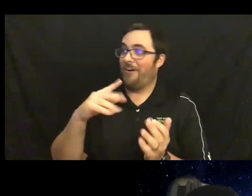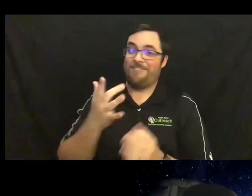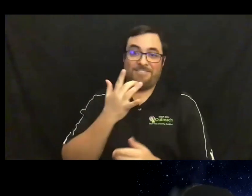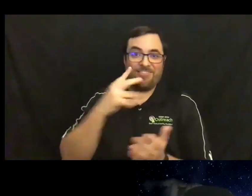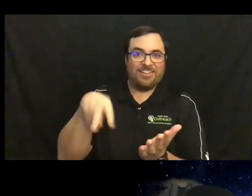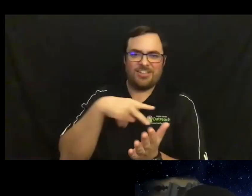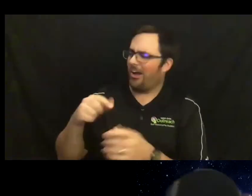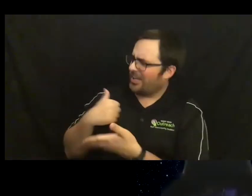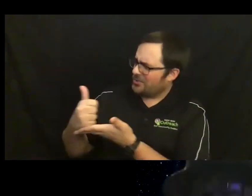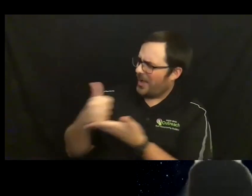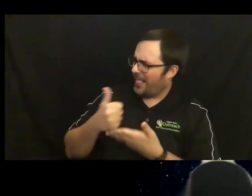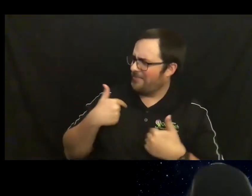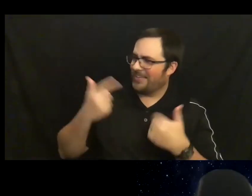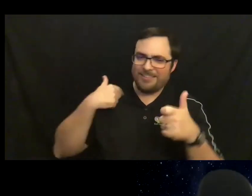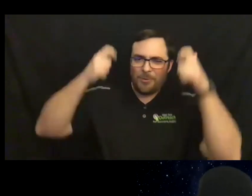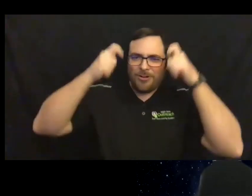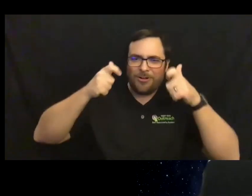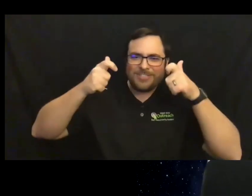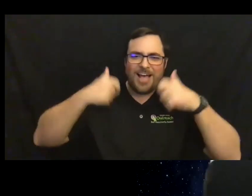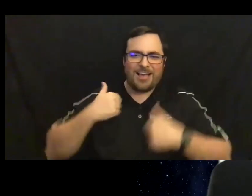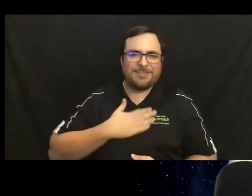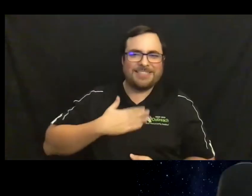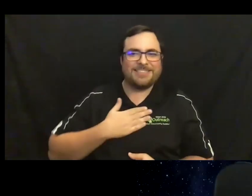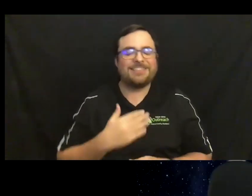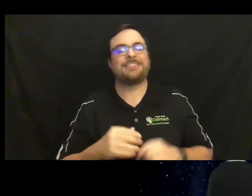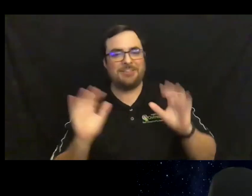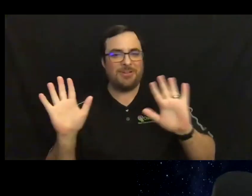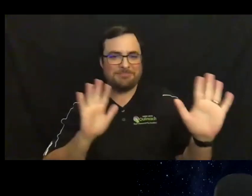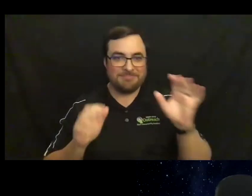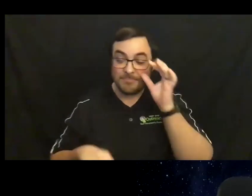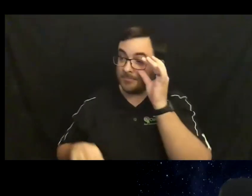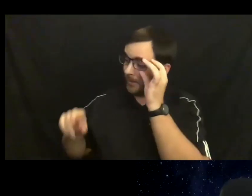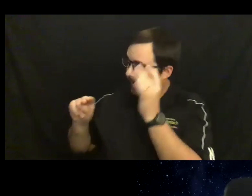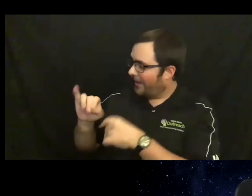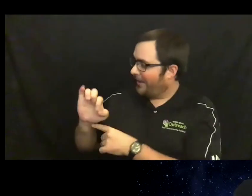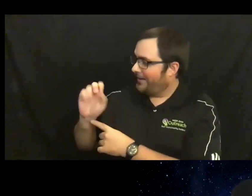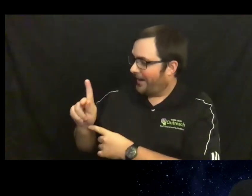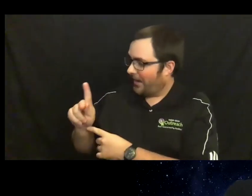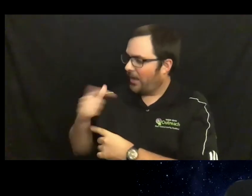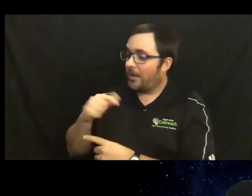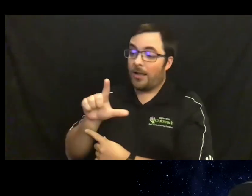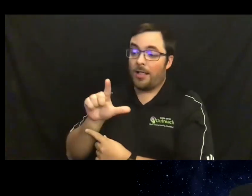here? I can't think of all of them yet. Jen: So, Nick. Um, Liam said he loved your